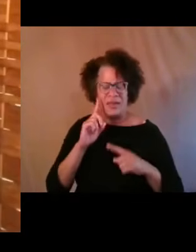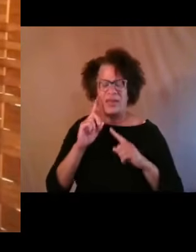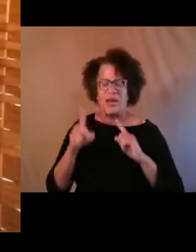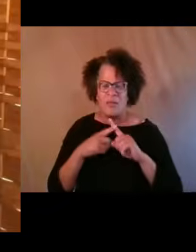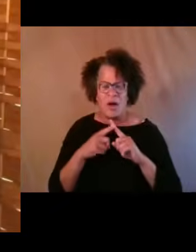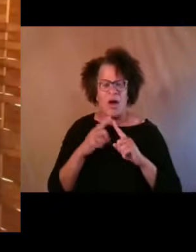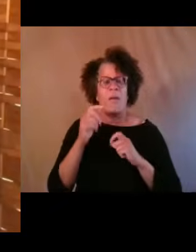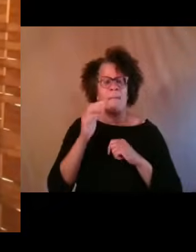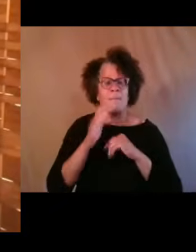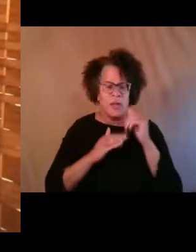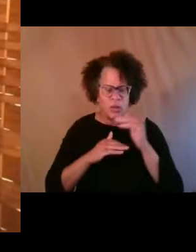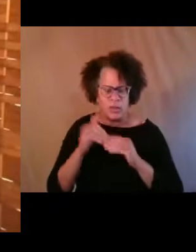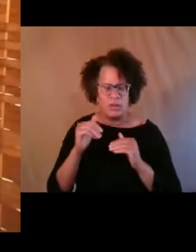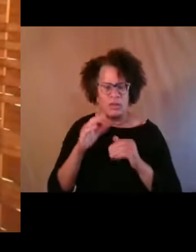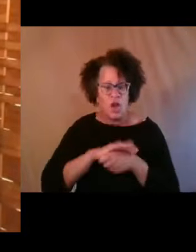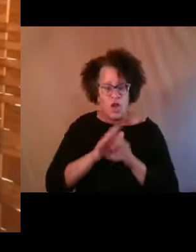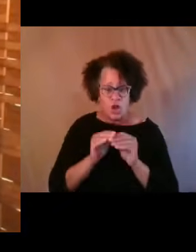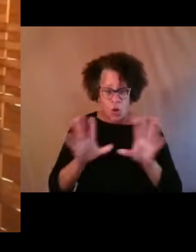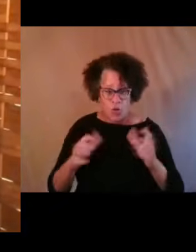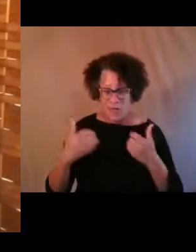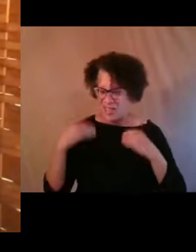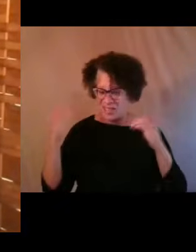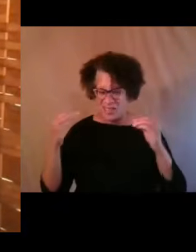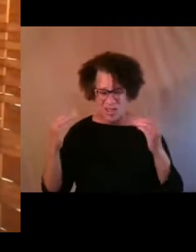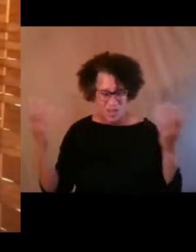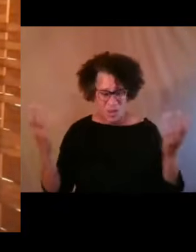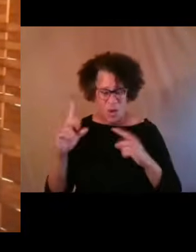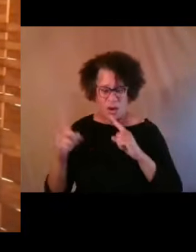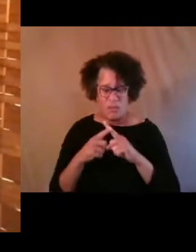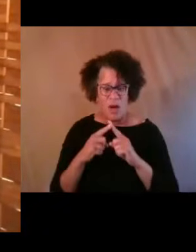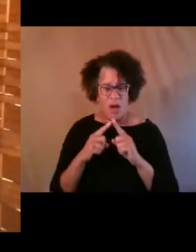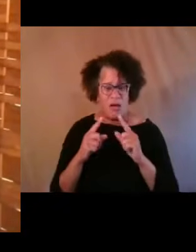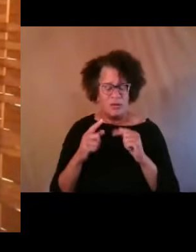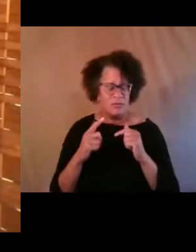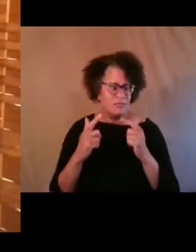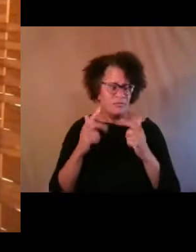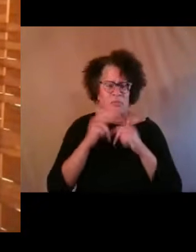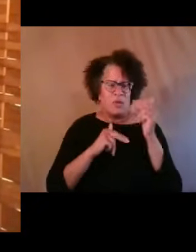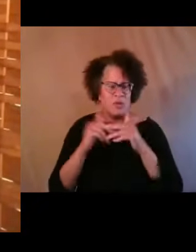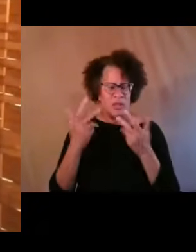If COVID has taught us nothing about brick and mortar is that brick and mortar has nothing